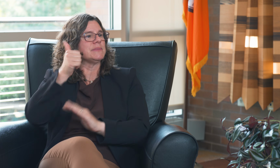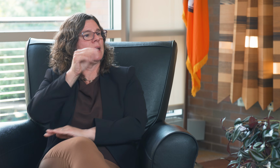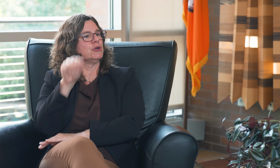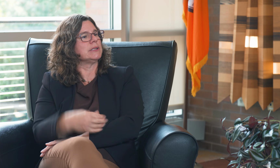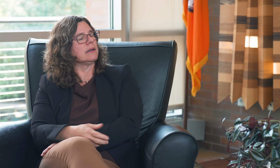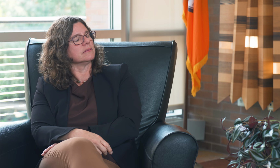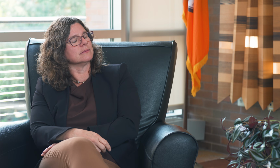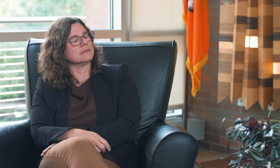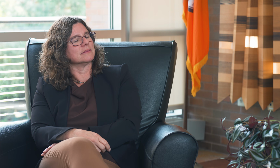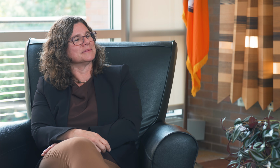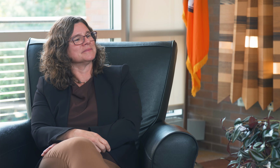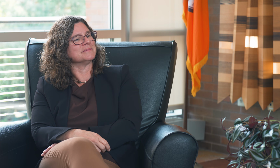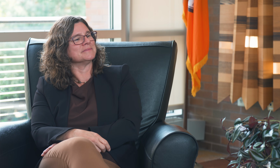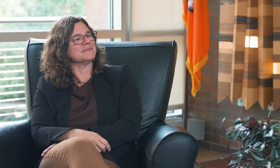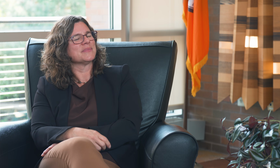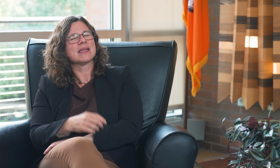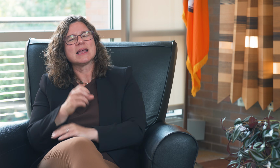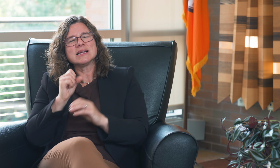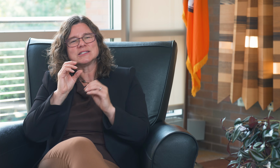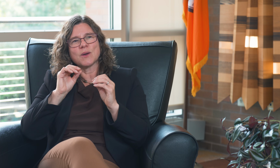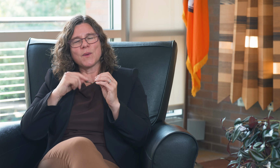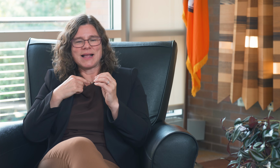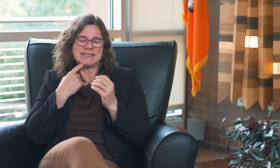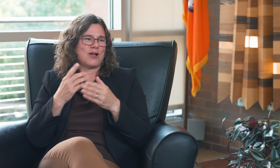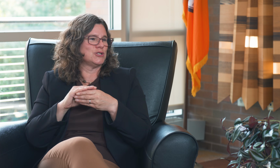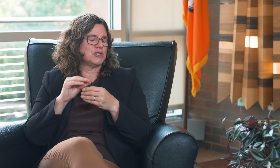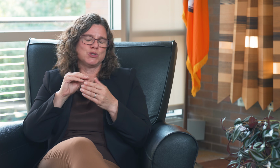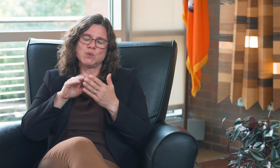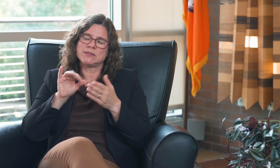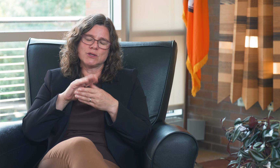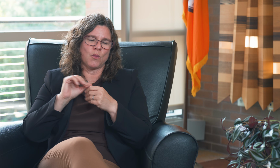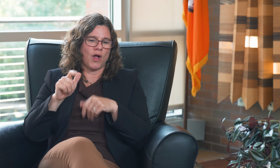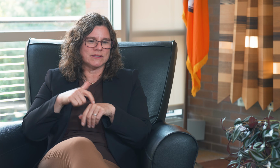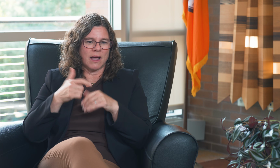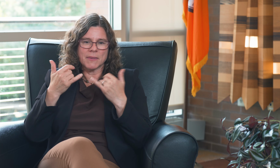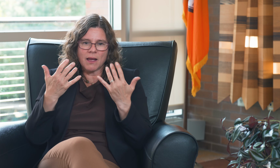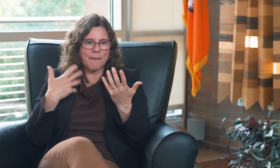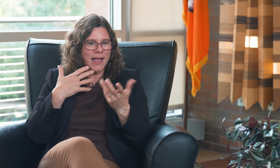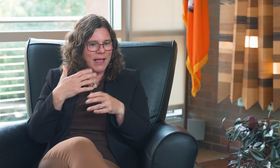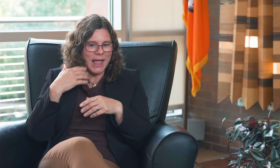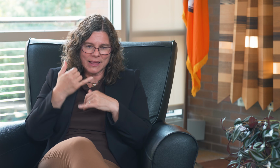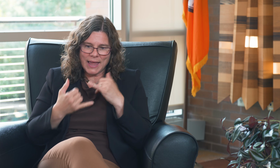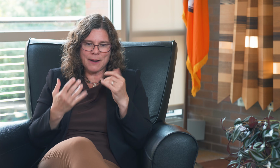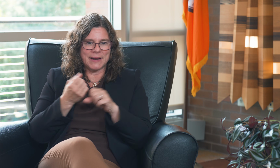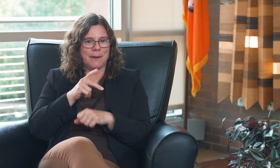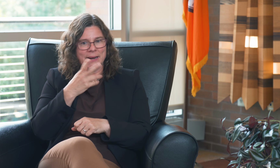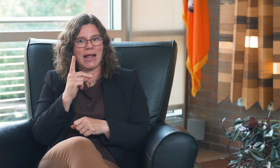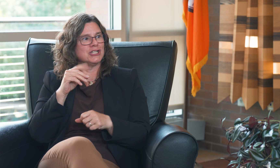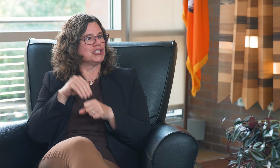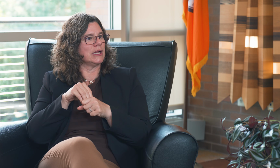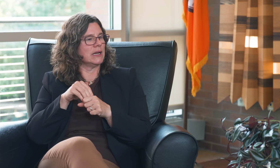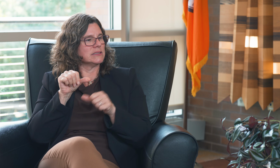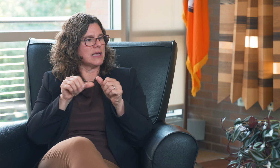the tutor was able to explain and in the next test, I was the top 10%. And I tell that story to students all the time.